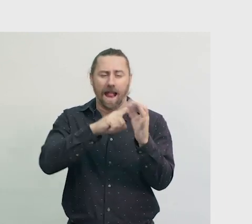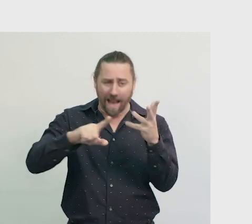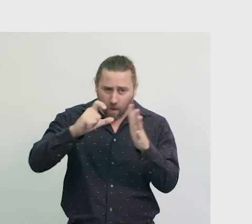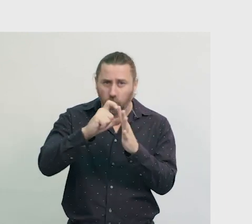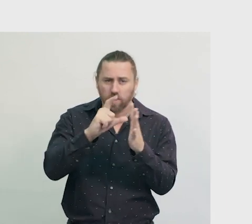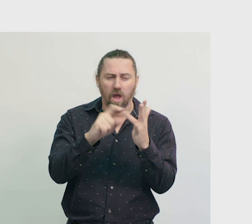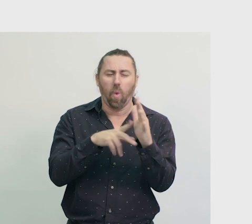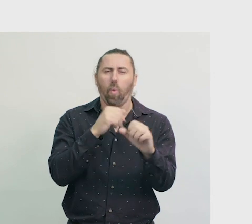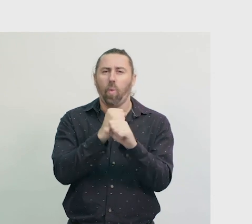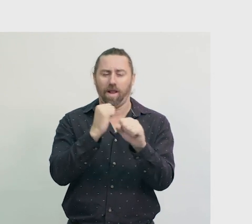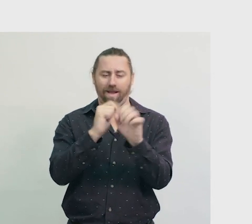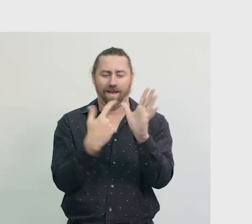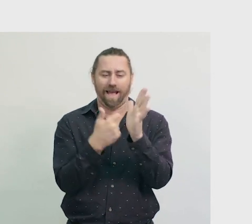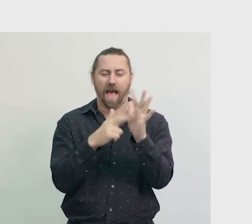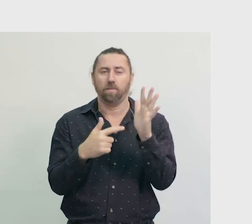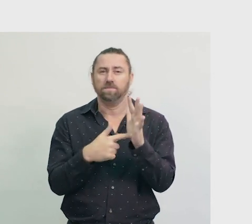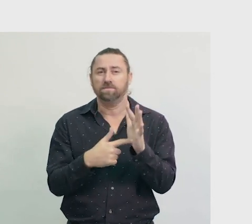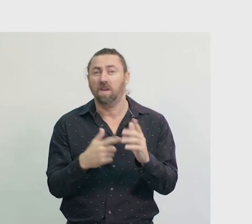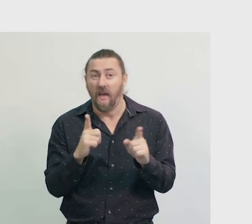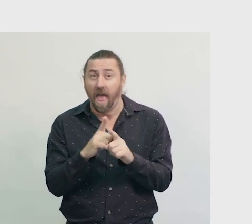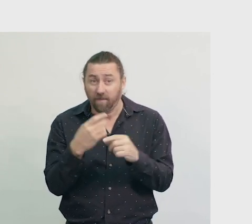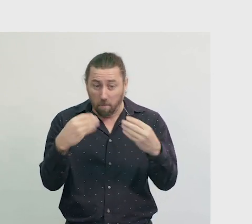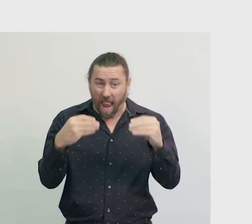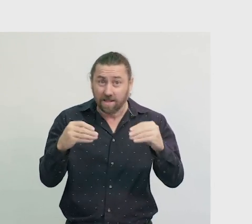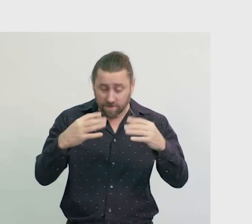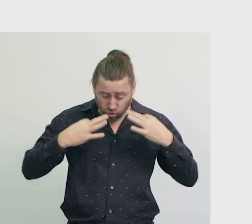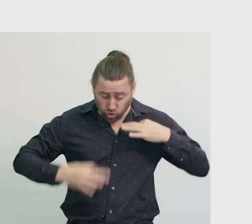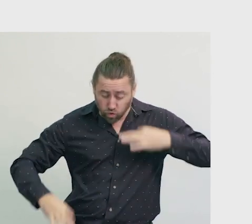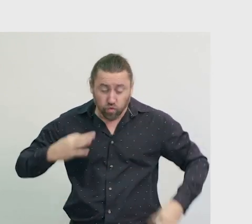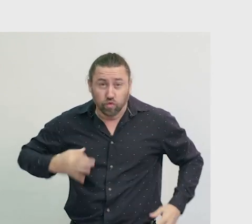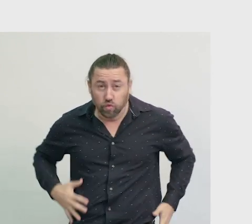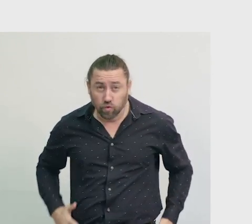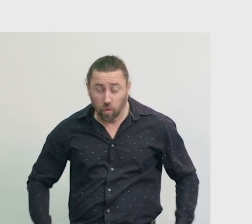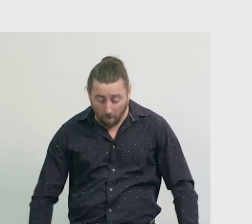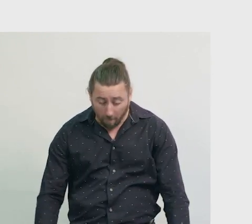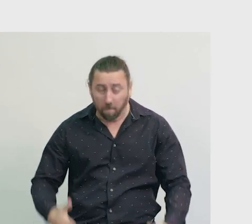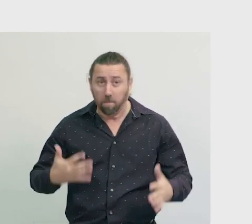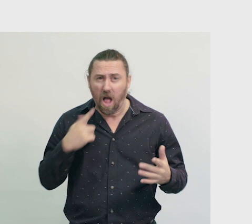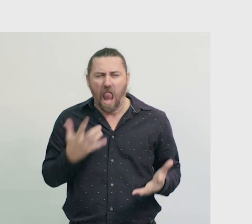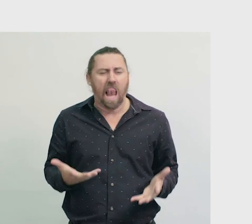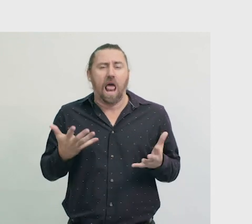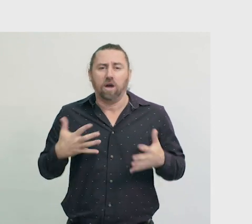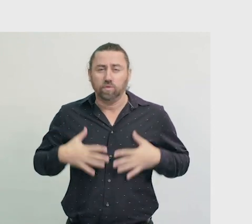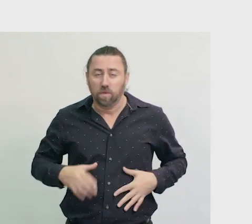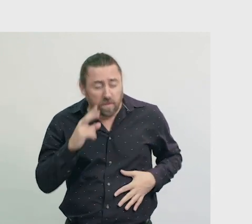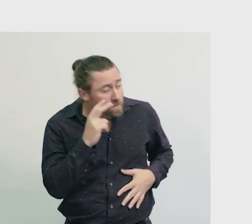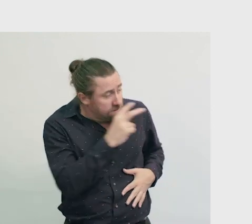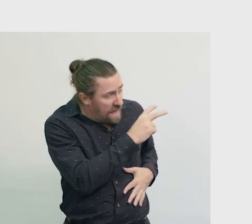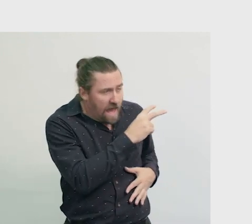It looks like long underwear, with clear plastic tubes running through it. If we look carefully at this photo, we can see the tubes.